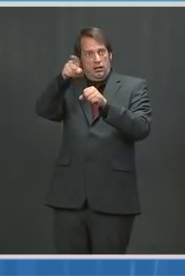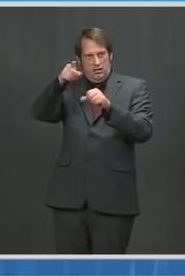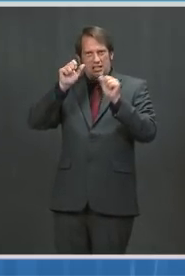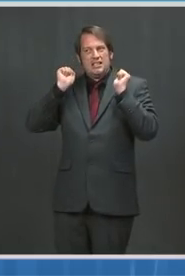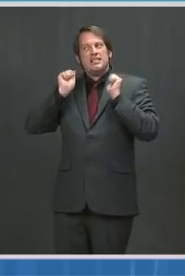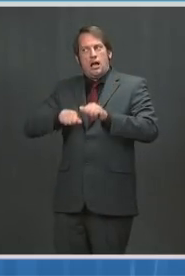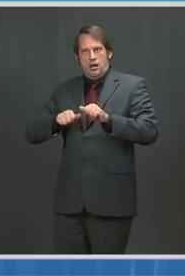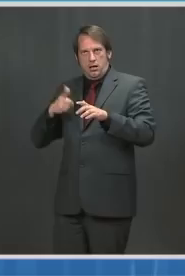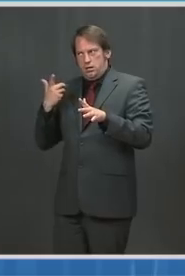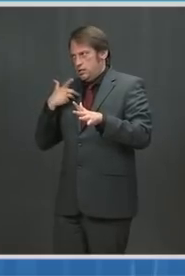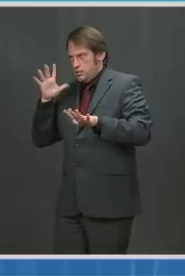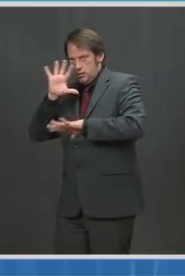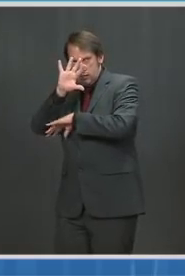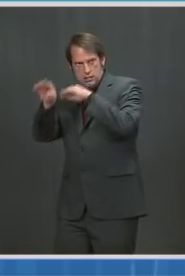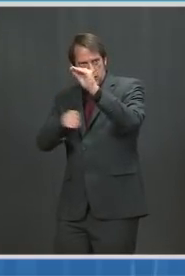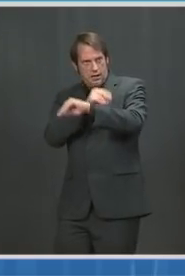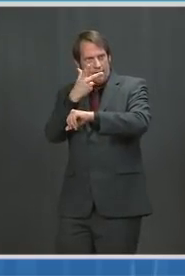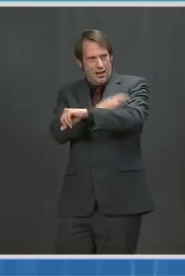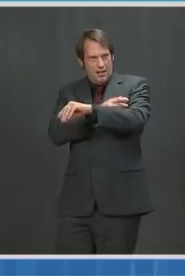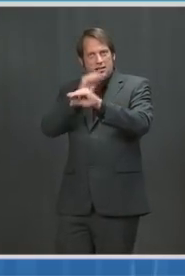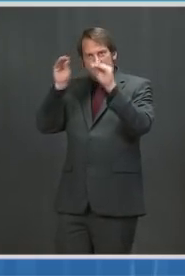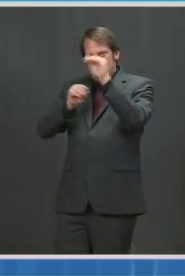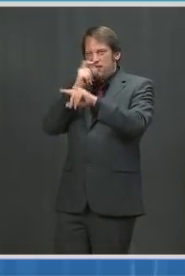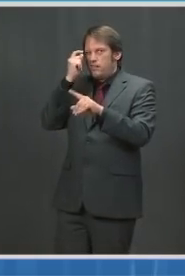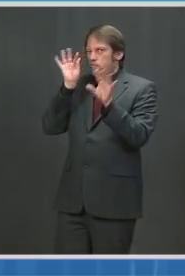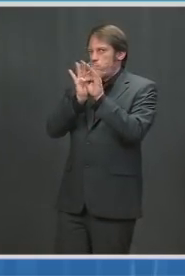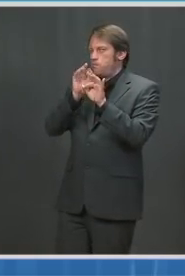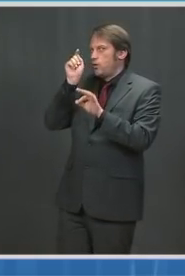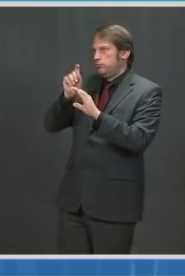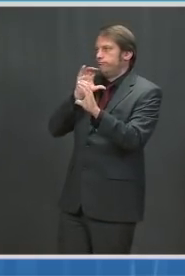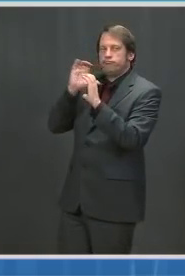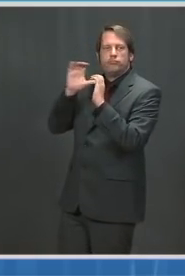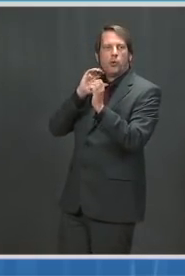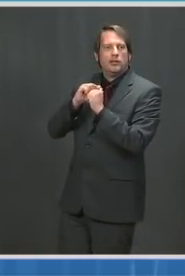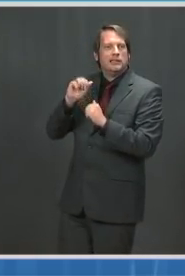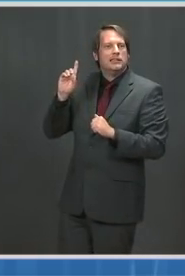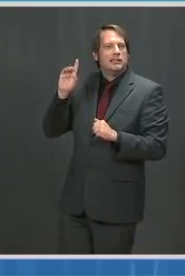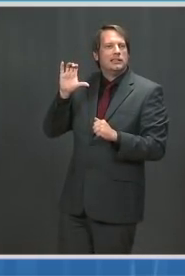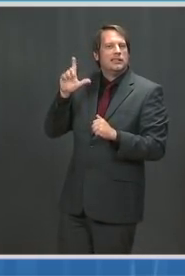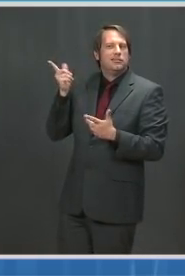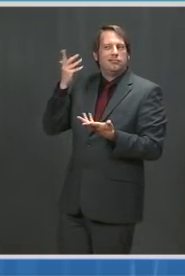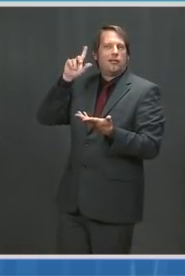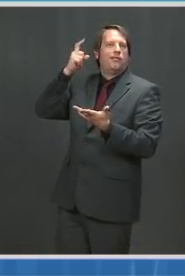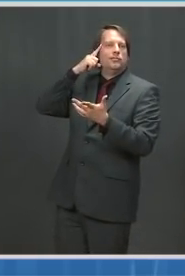and direct conversations with the governor and her team -- around what are the resources that could be most helpful